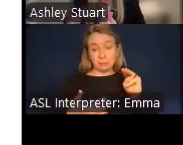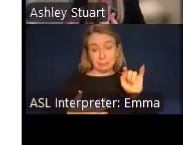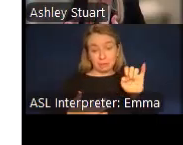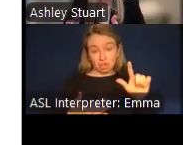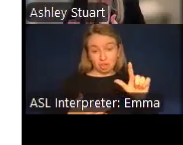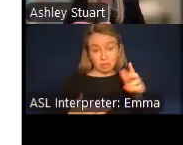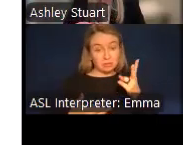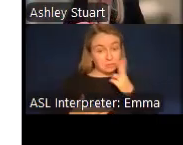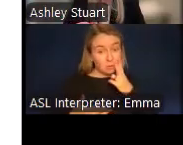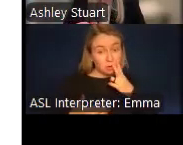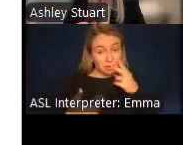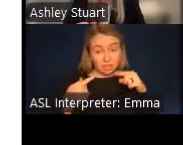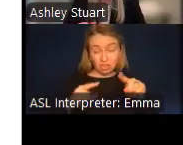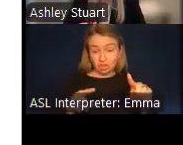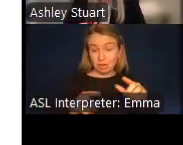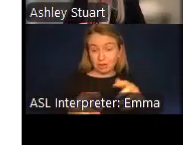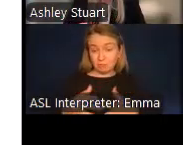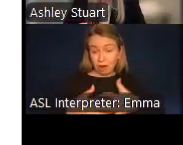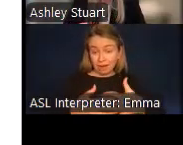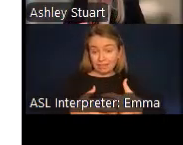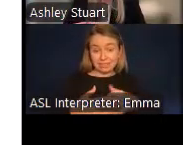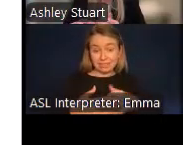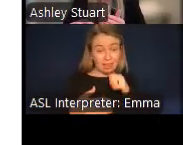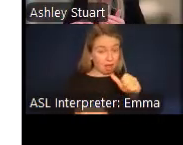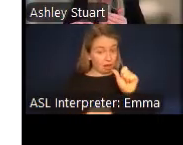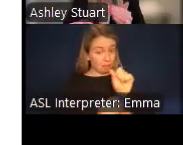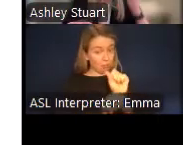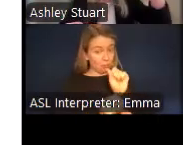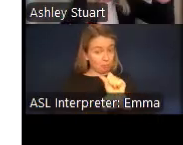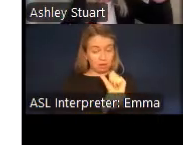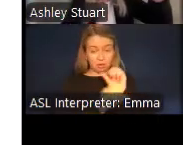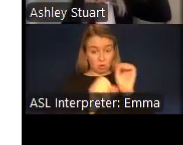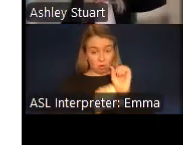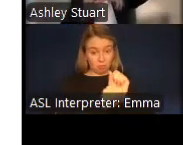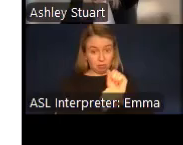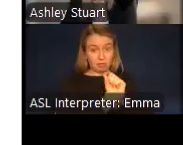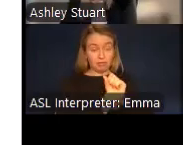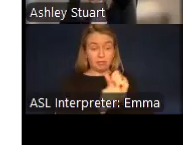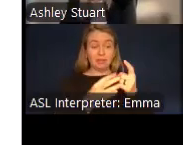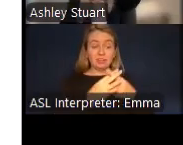parental unemployment, they tend to start high and then increase